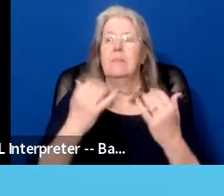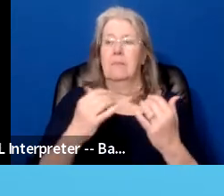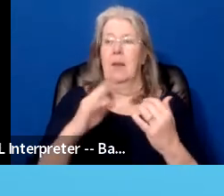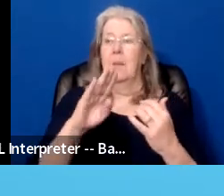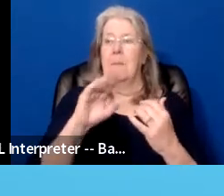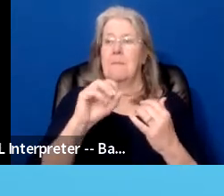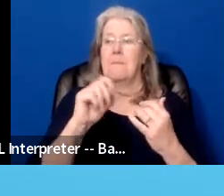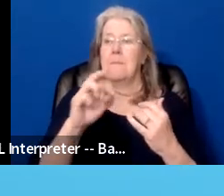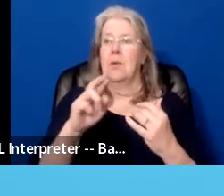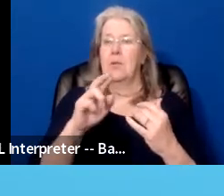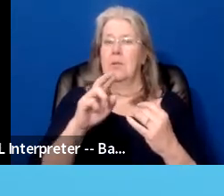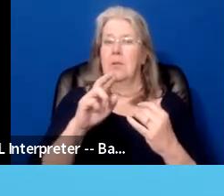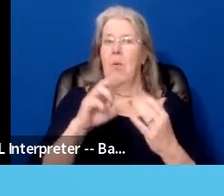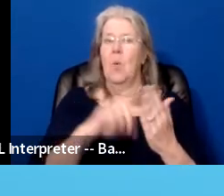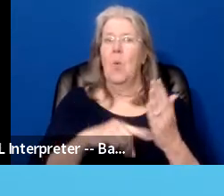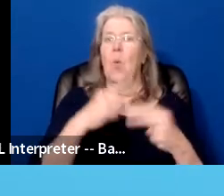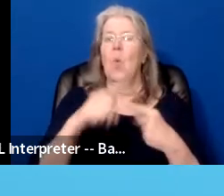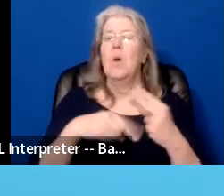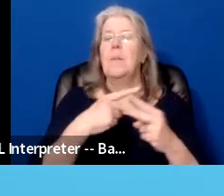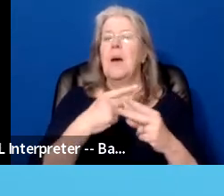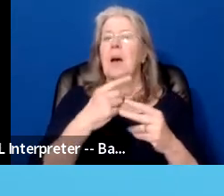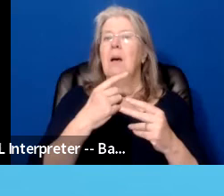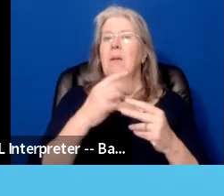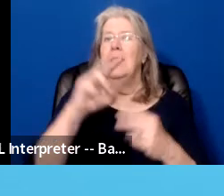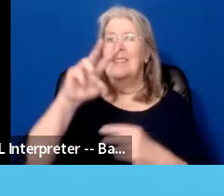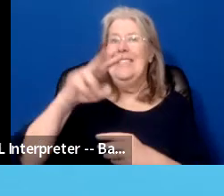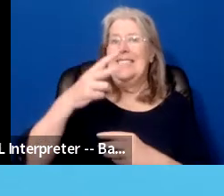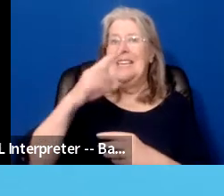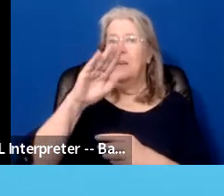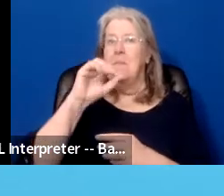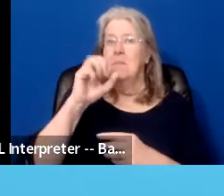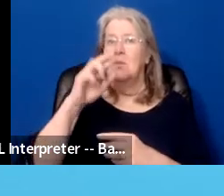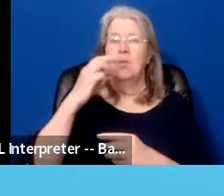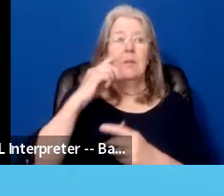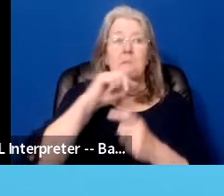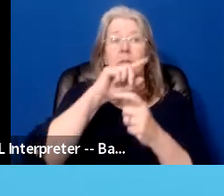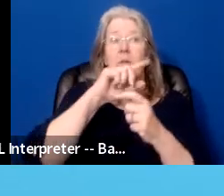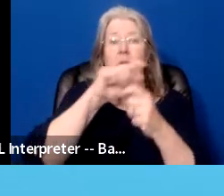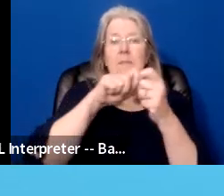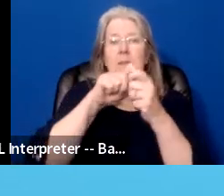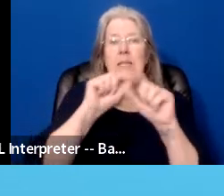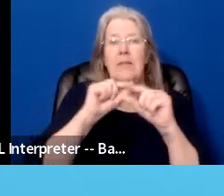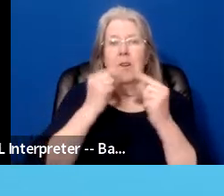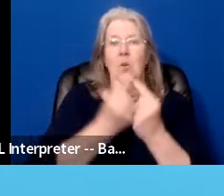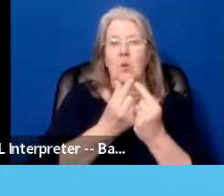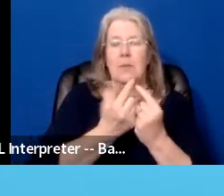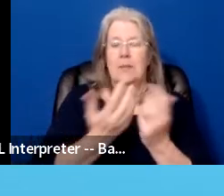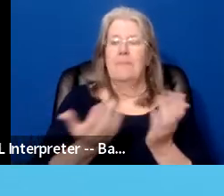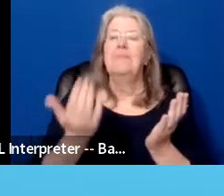about the recommendations for the second boosters for certain groups? Dr. Klemsz: Again, yeah so for boosters